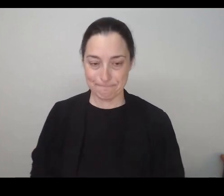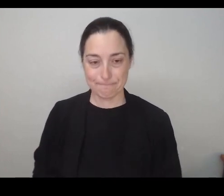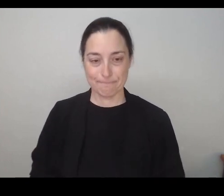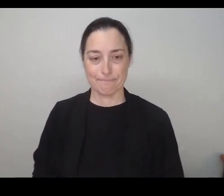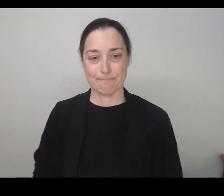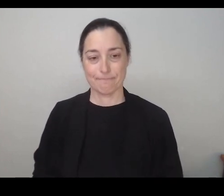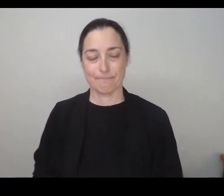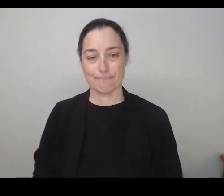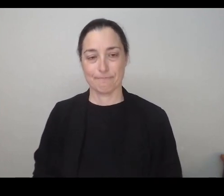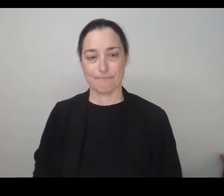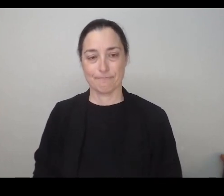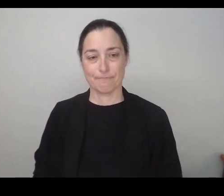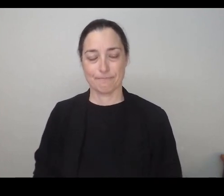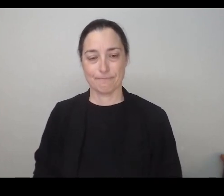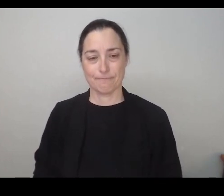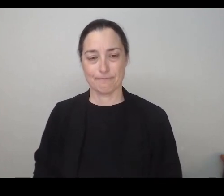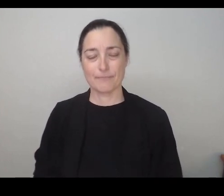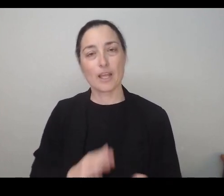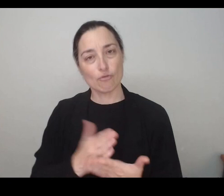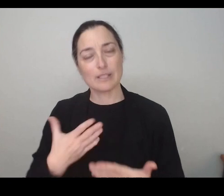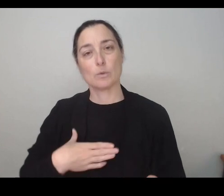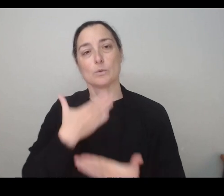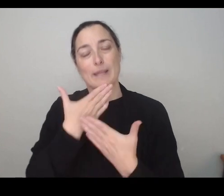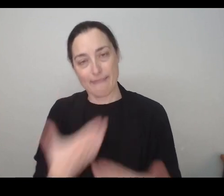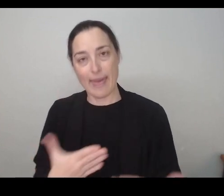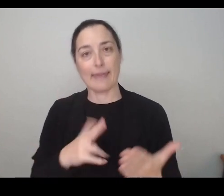to thank the NGA and all of those